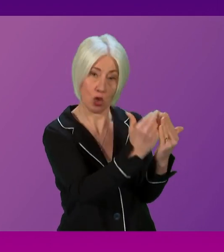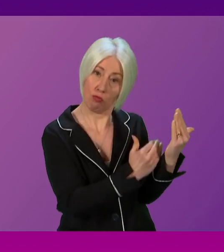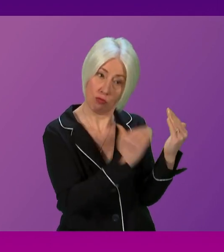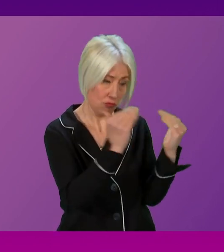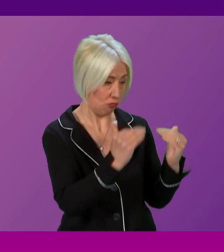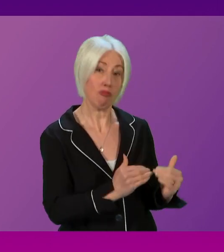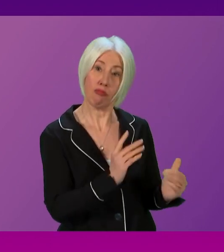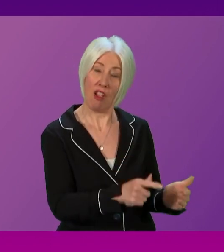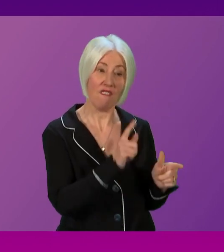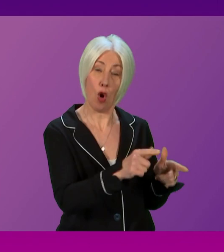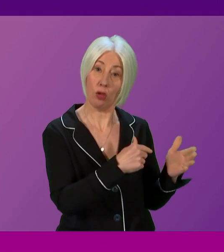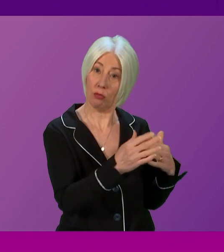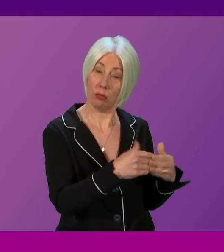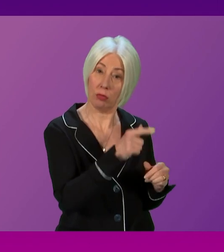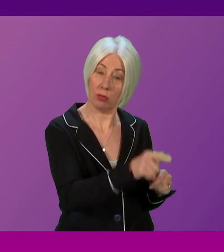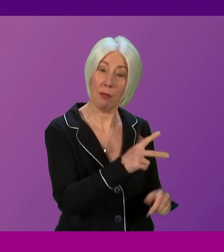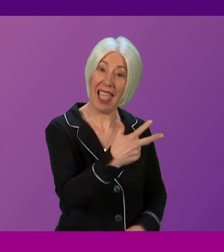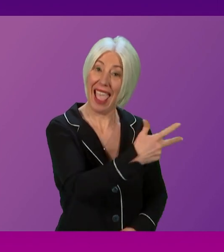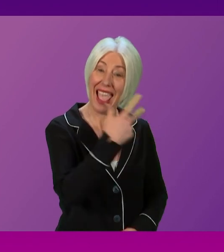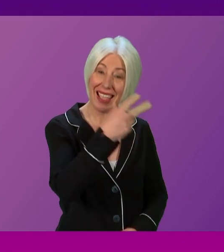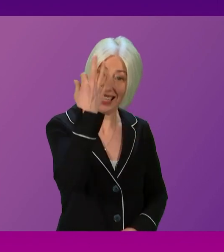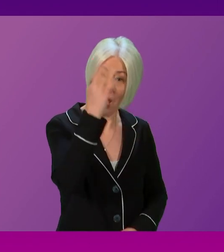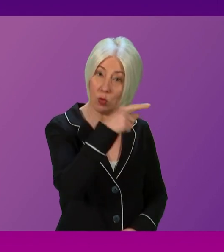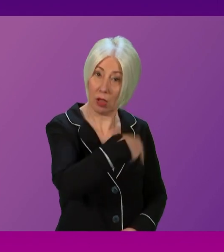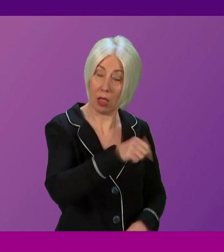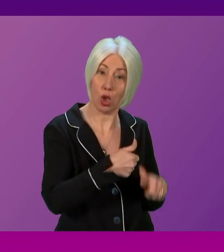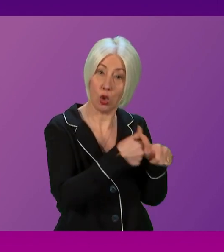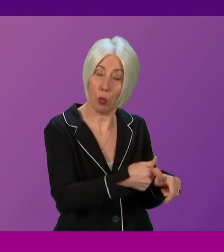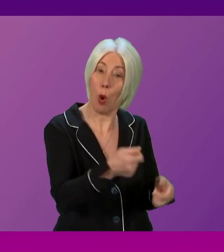It is important to note that eight local authorities supported the bid. That was